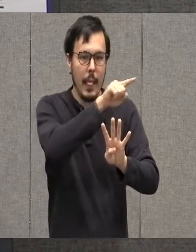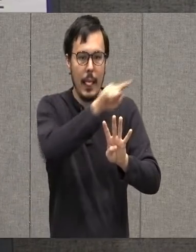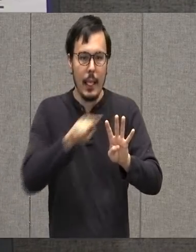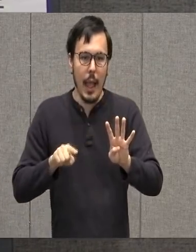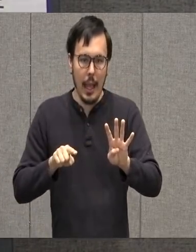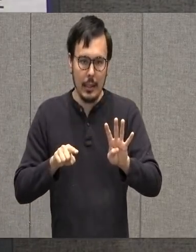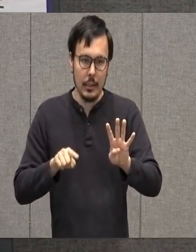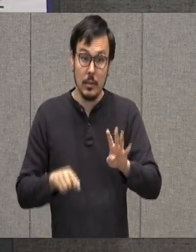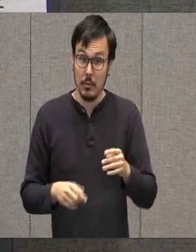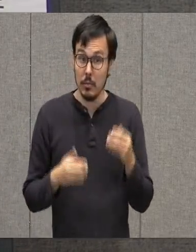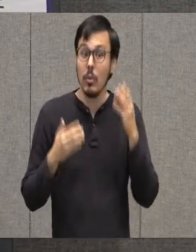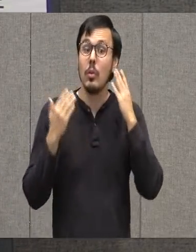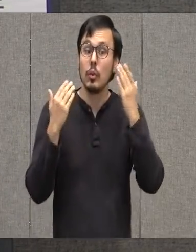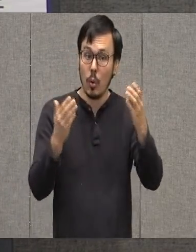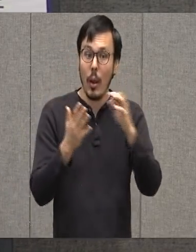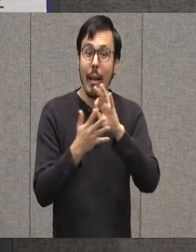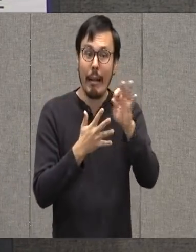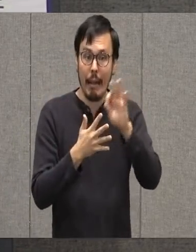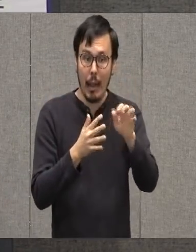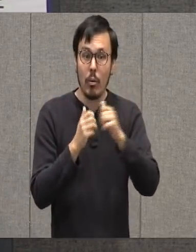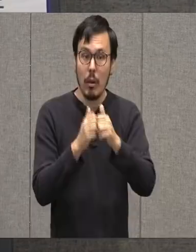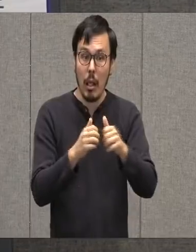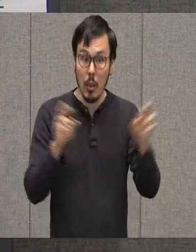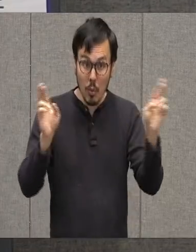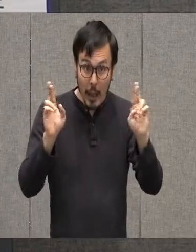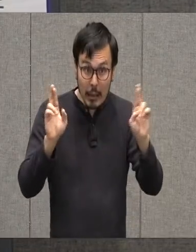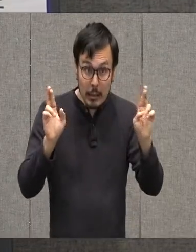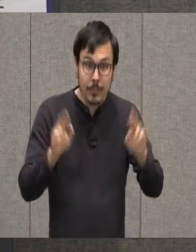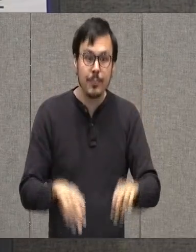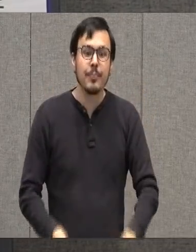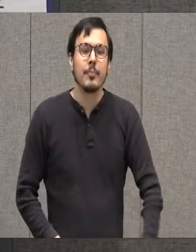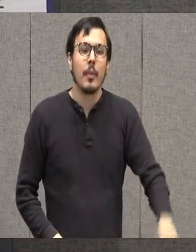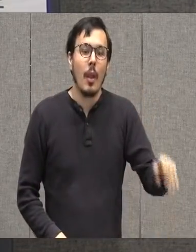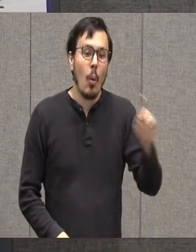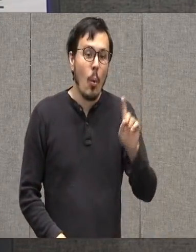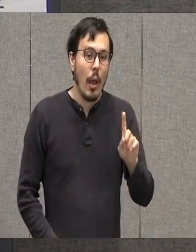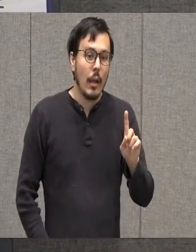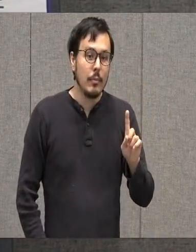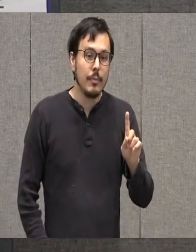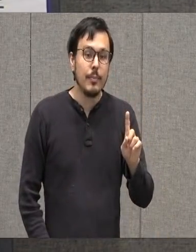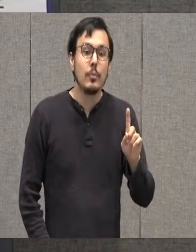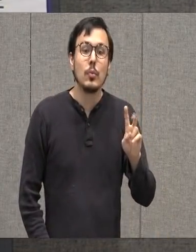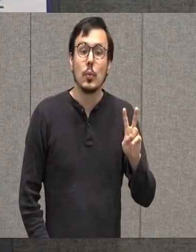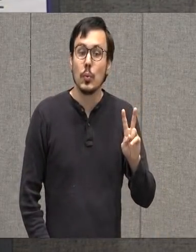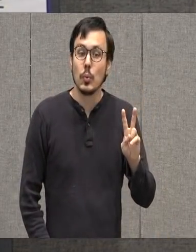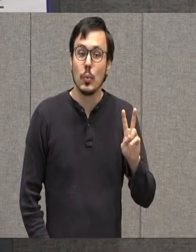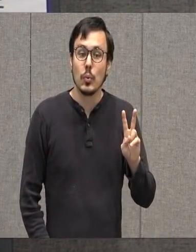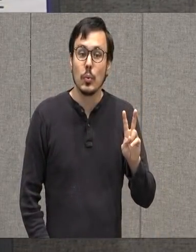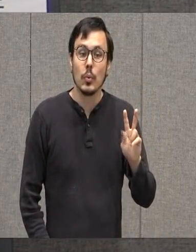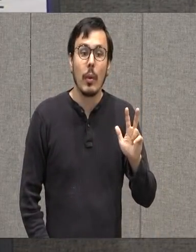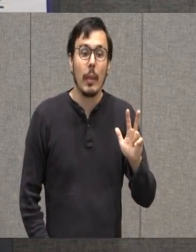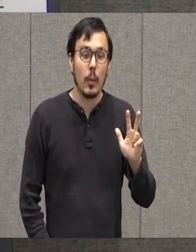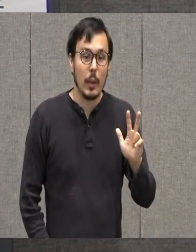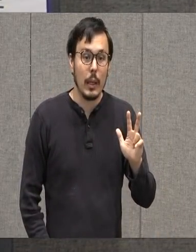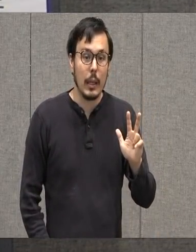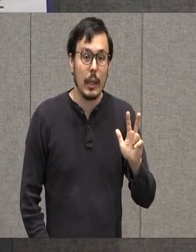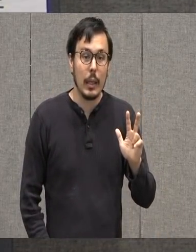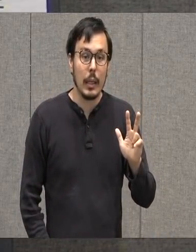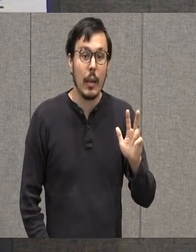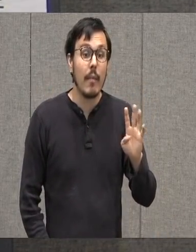Ready? One, two, three, four, five,